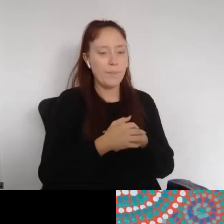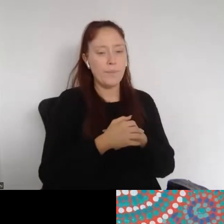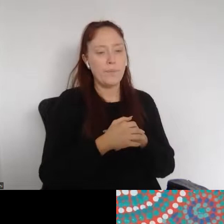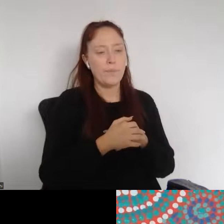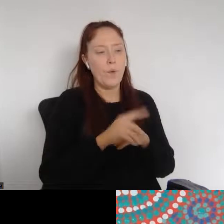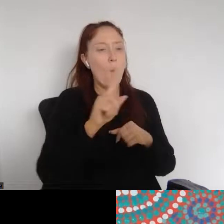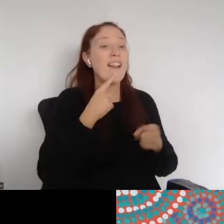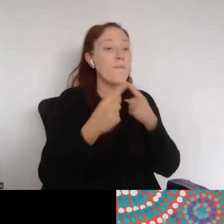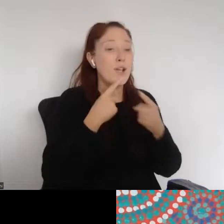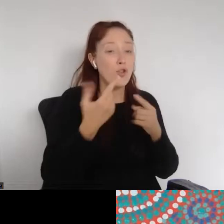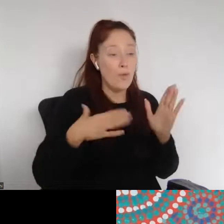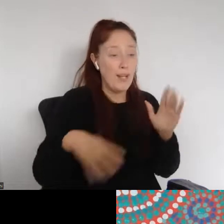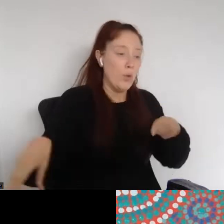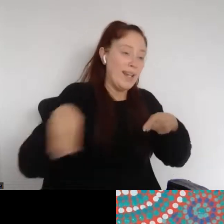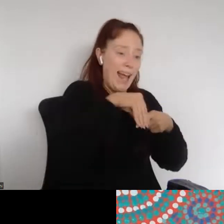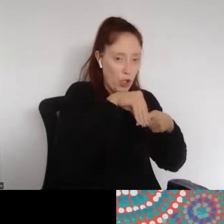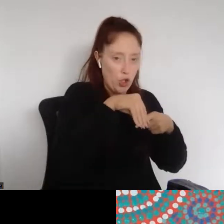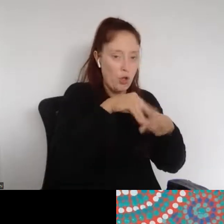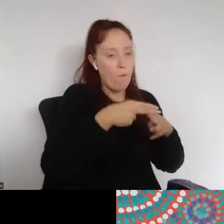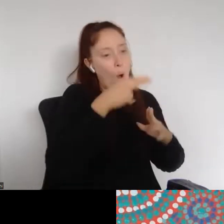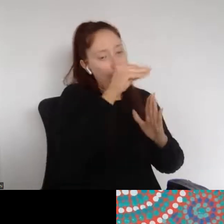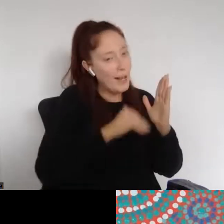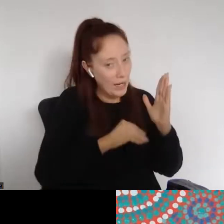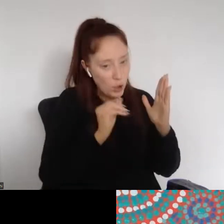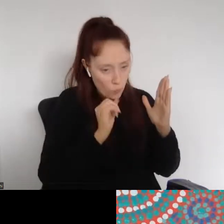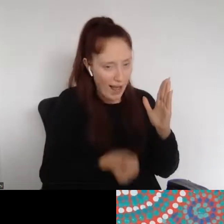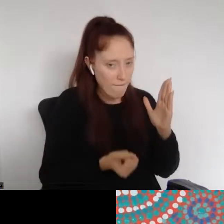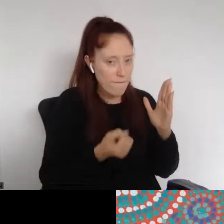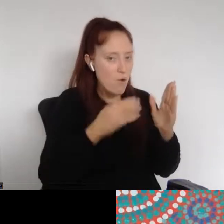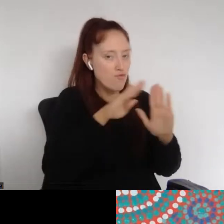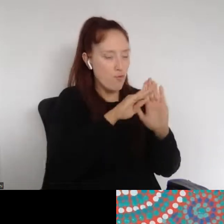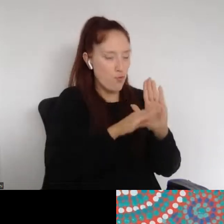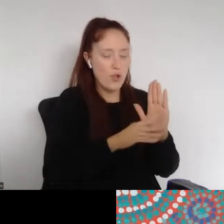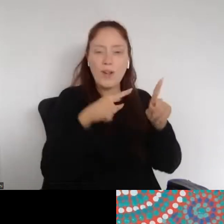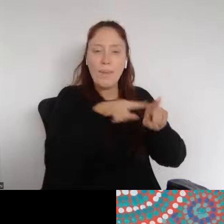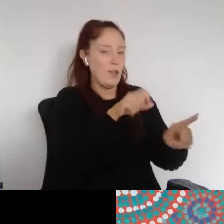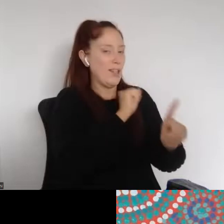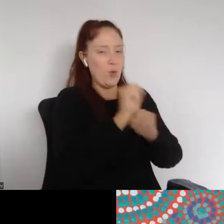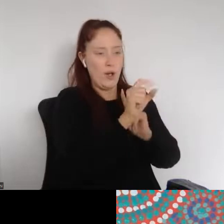and submitted with them. So again, depending on the circumstance, the relevant person might want